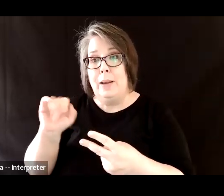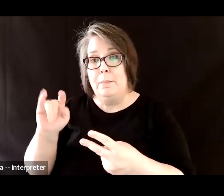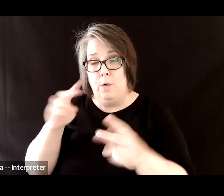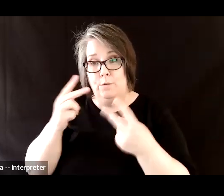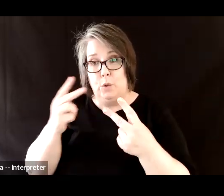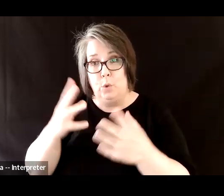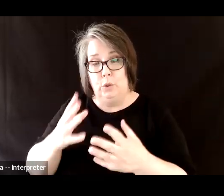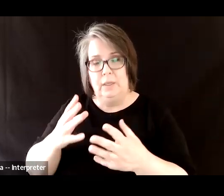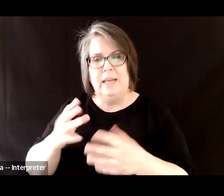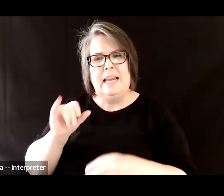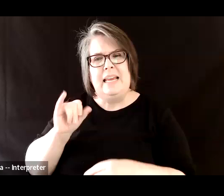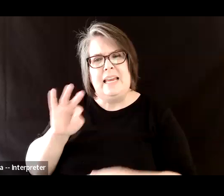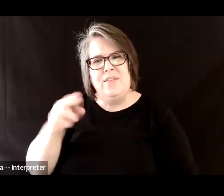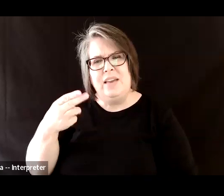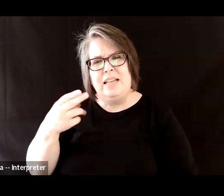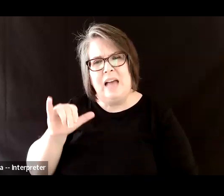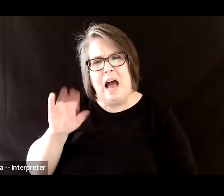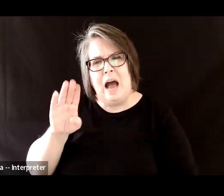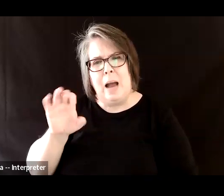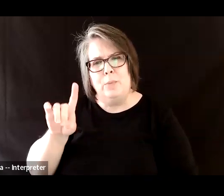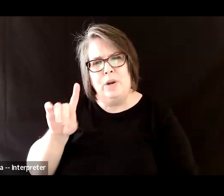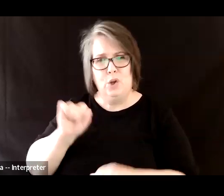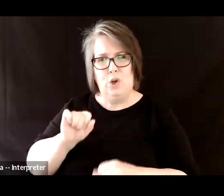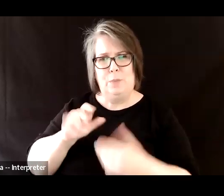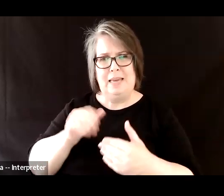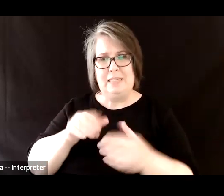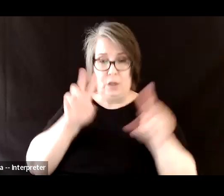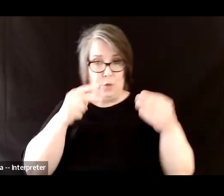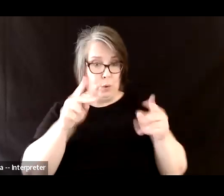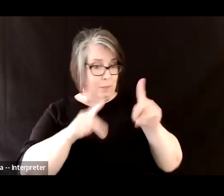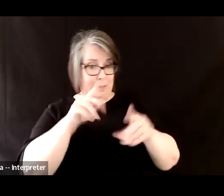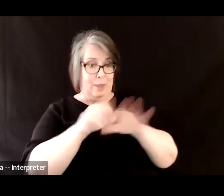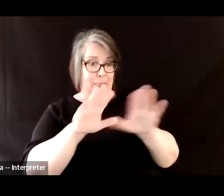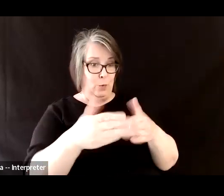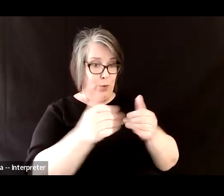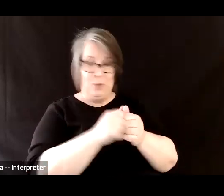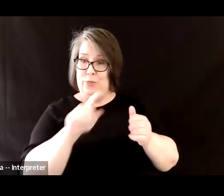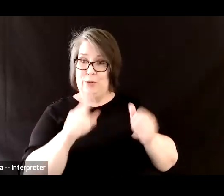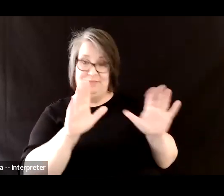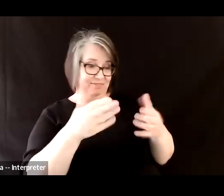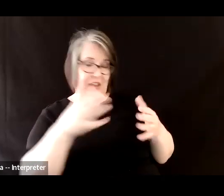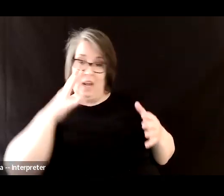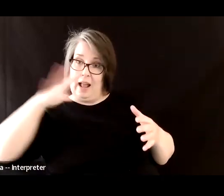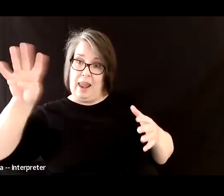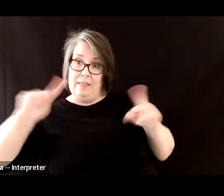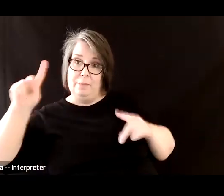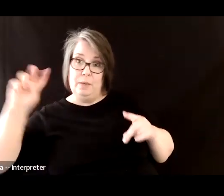very easy to just focus on the couple of people that are in that conference room and neglect those that are joining you